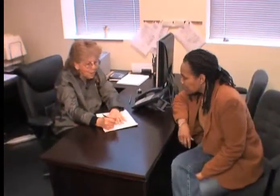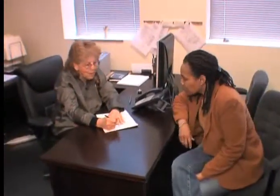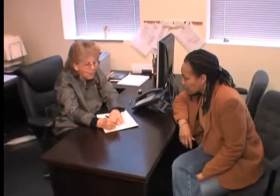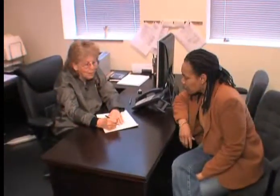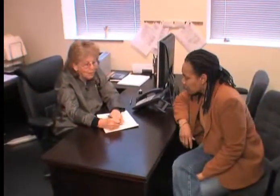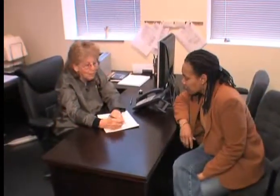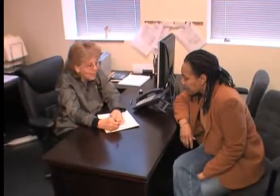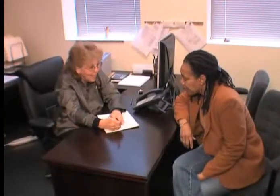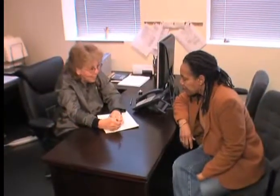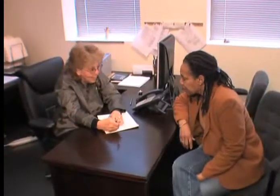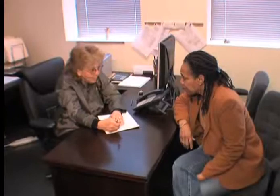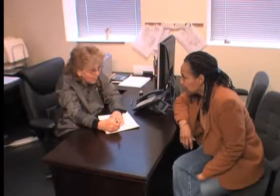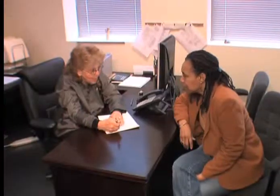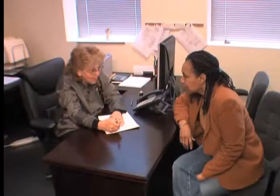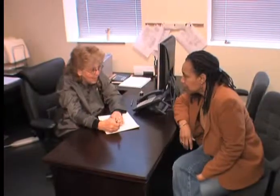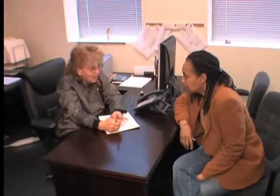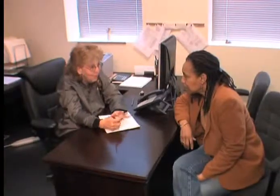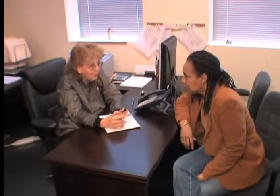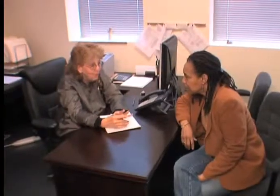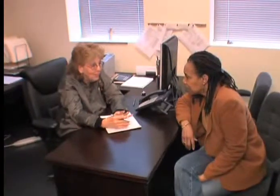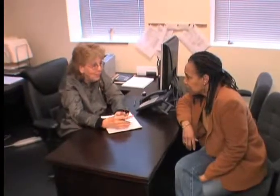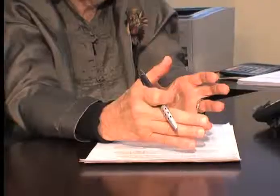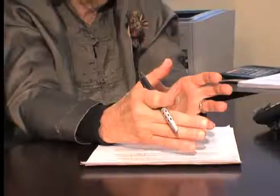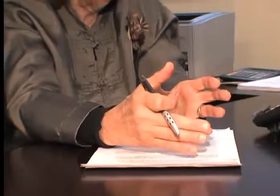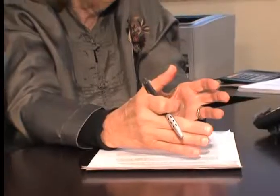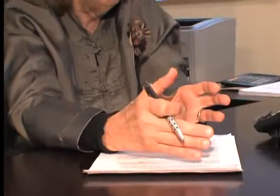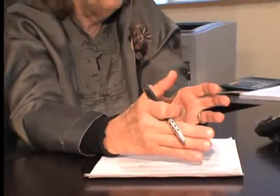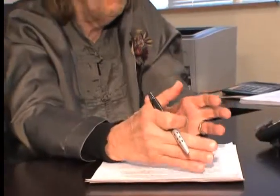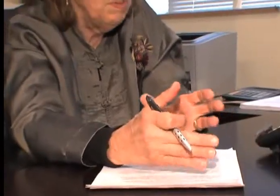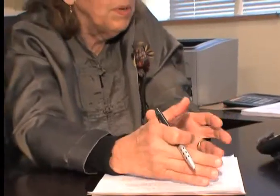AND OTHER ACTS WHICH PROHIBIT DISCRIMINATION AGAINST PEOPLE WITH DISABILITIES.